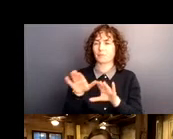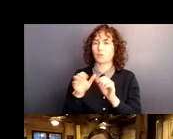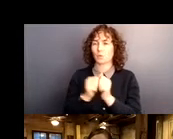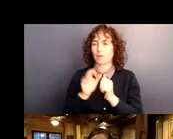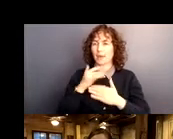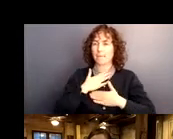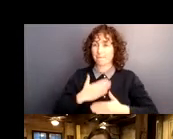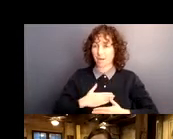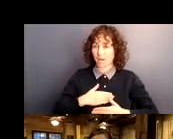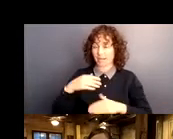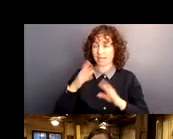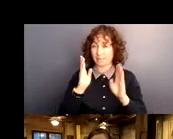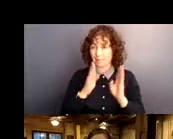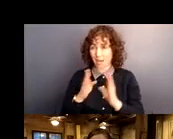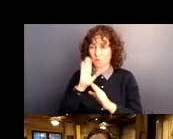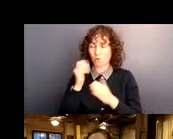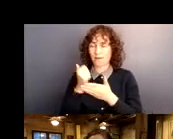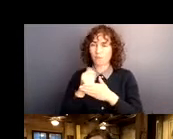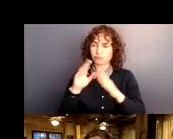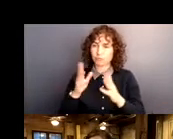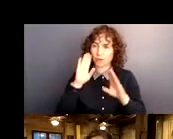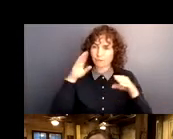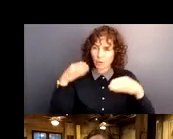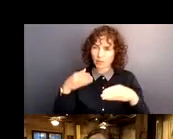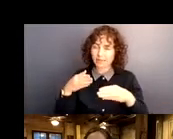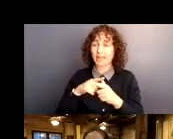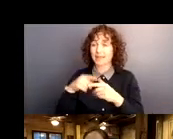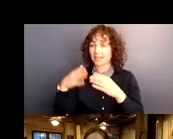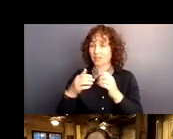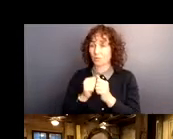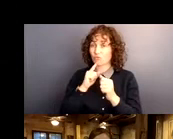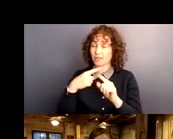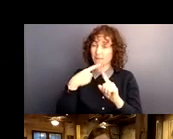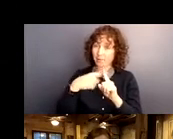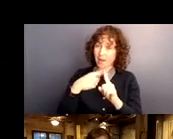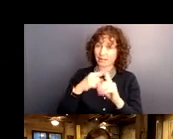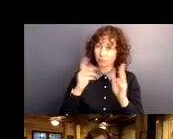to help encourage focus and attention and then ending with encouraging positive lyrics.